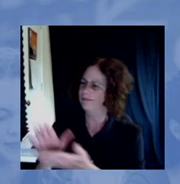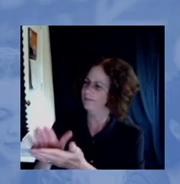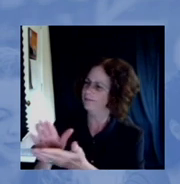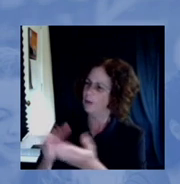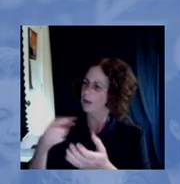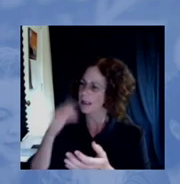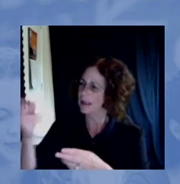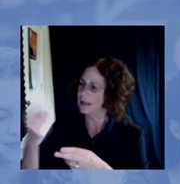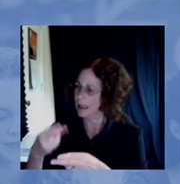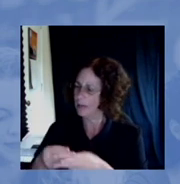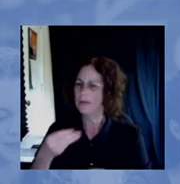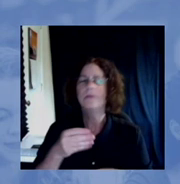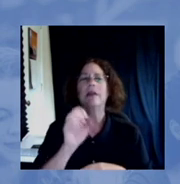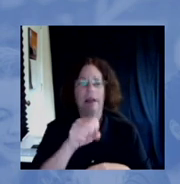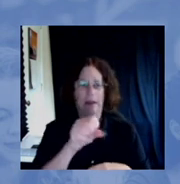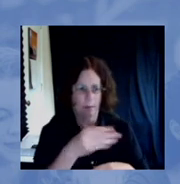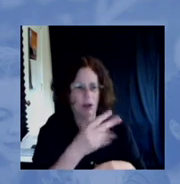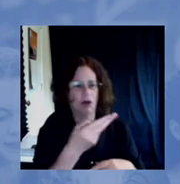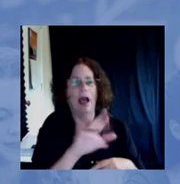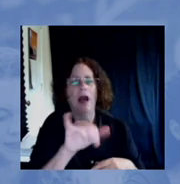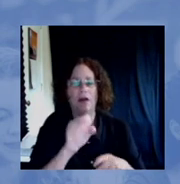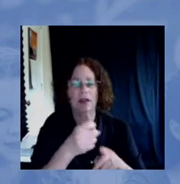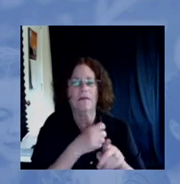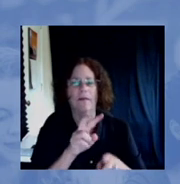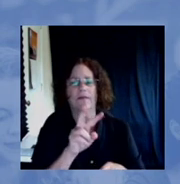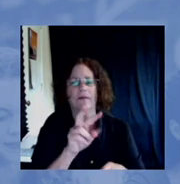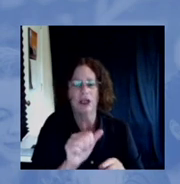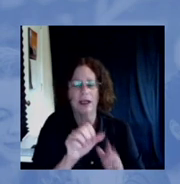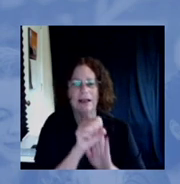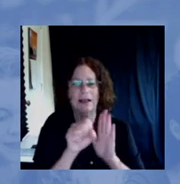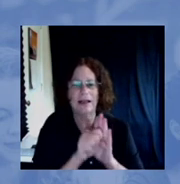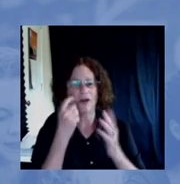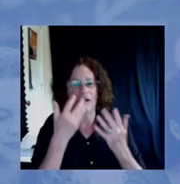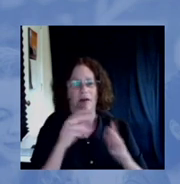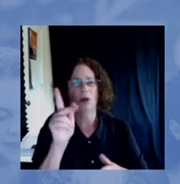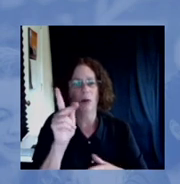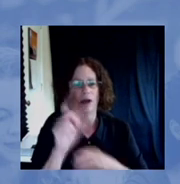MR. HARRIS FROM VIRGINIA STATE. HE JUST FINISHED HIS 23RD YEAR AT MARTIN LUTHER KING MIDDLE SCHOOL. >> BEAUTIFUL.